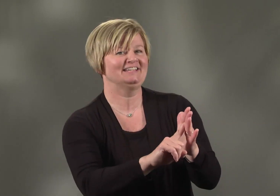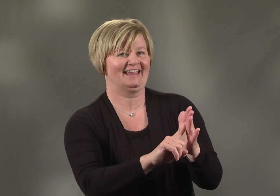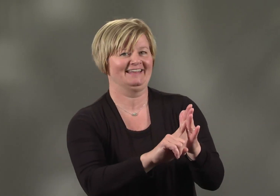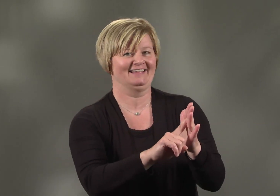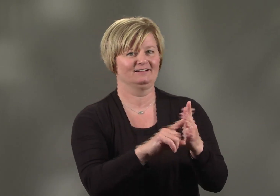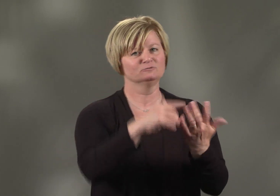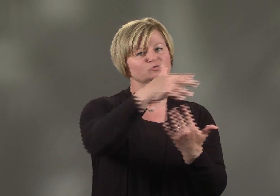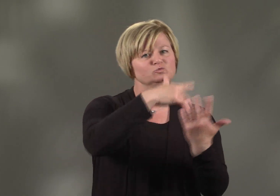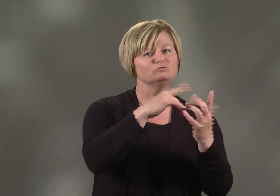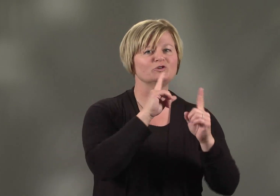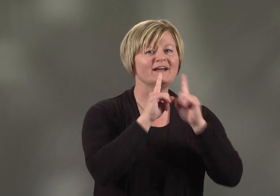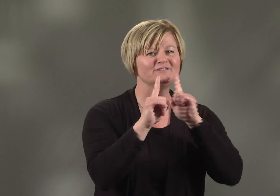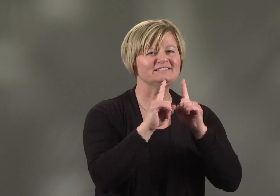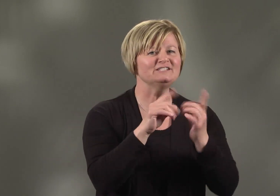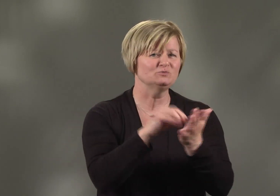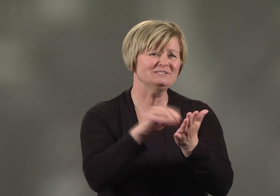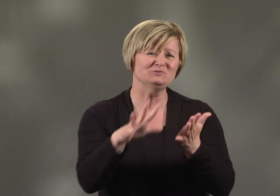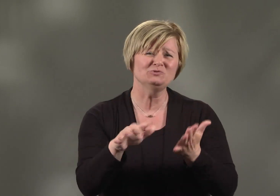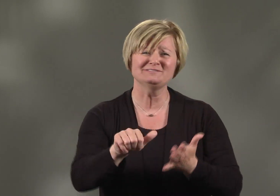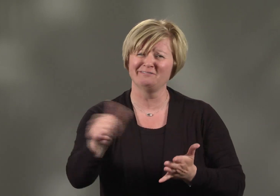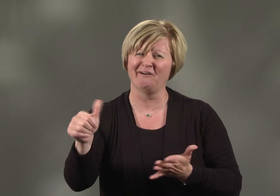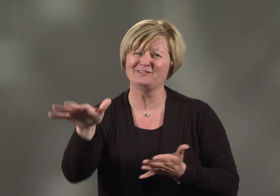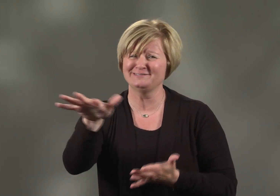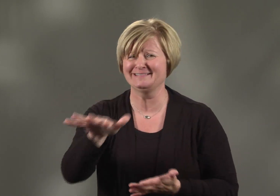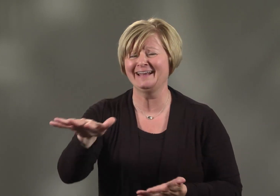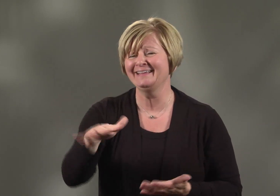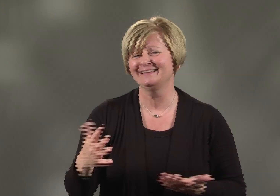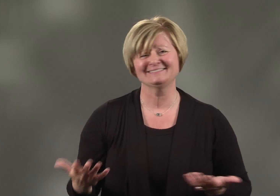social conversations with students in other settings.